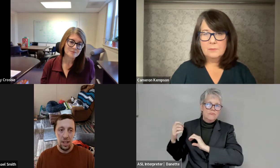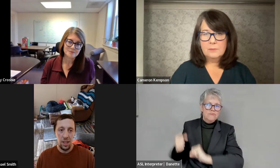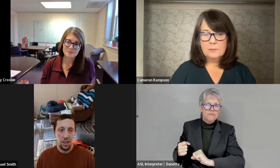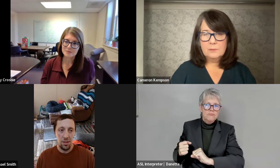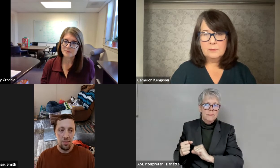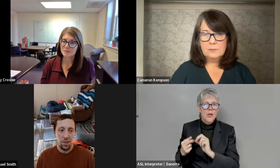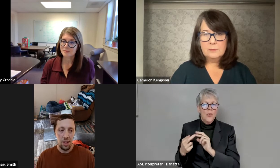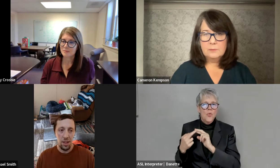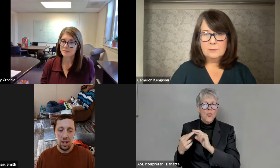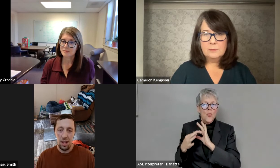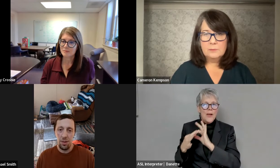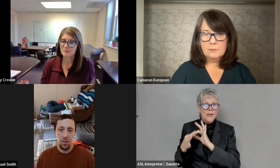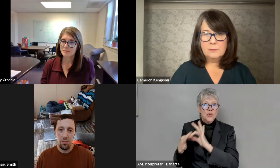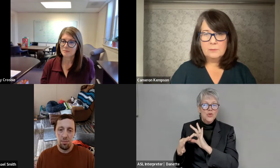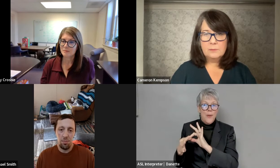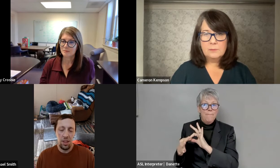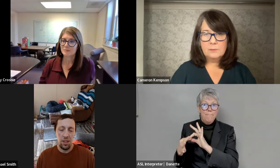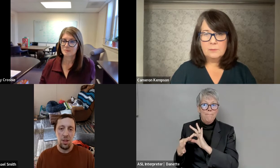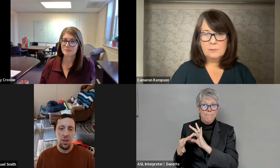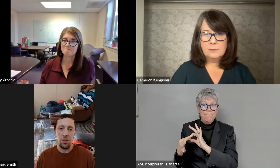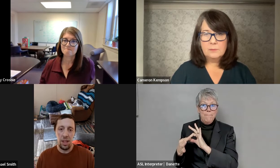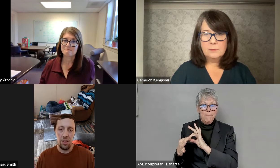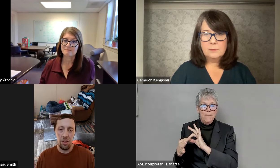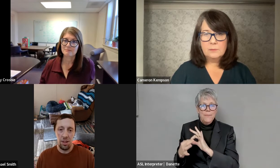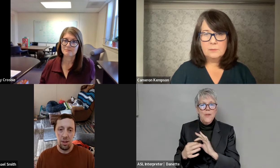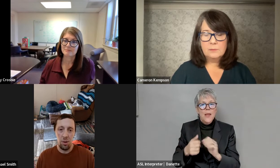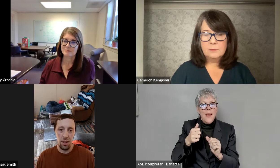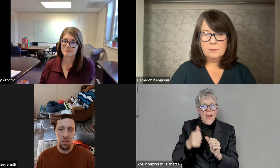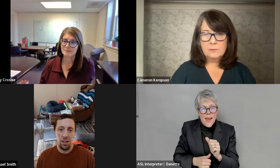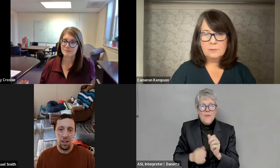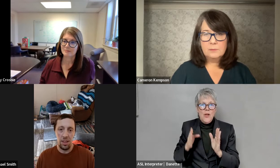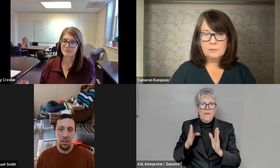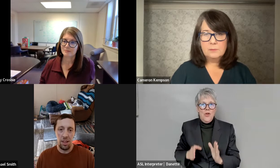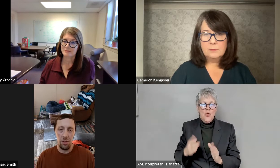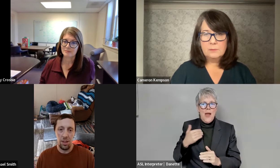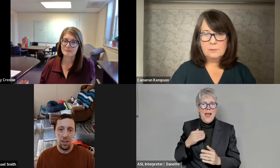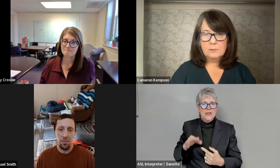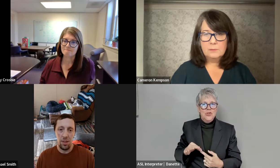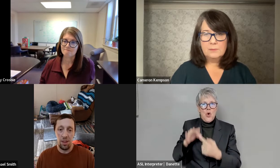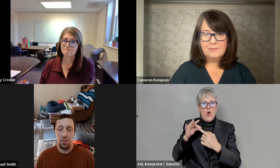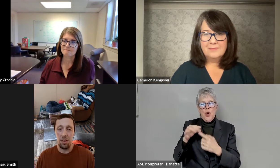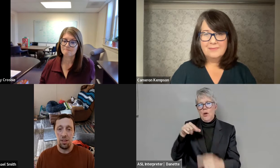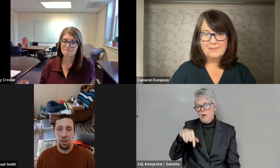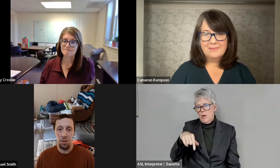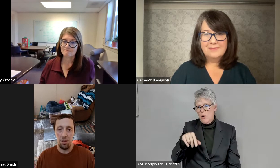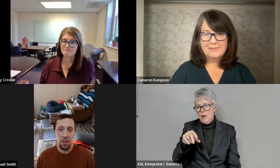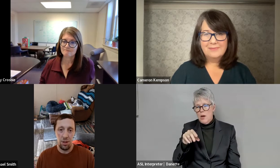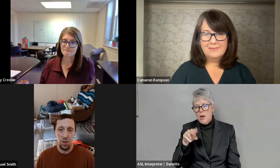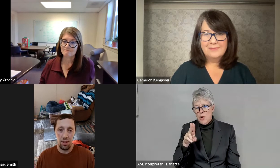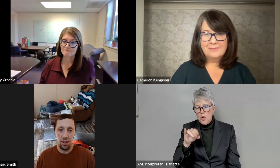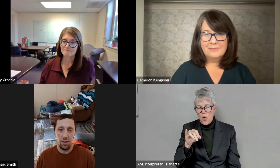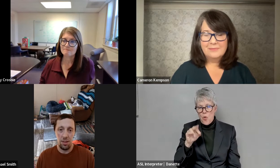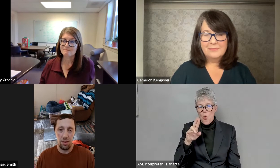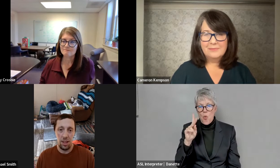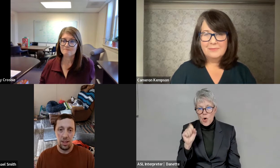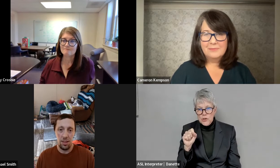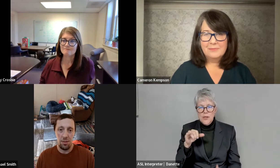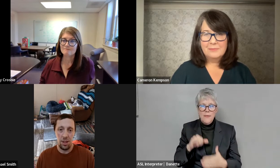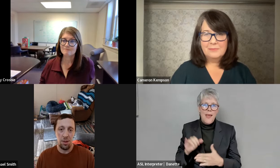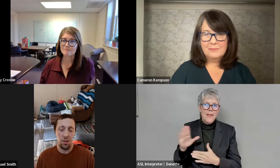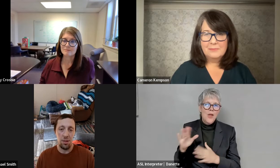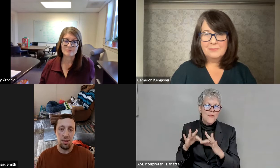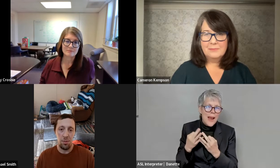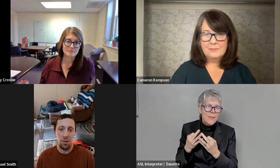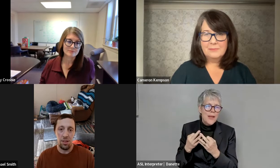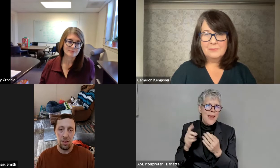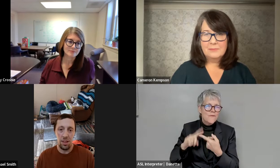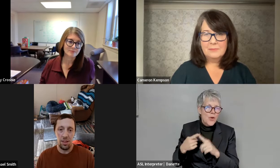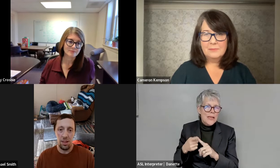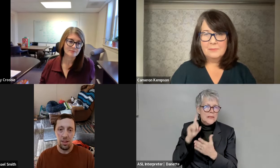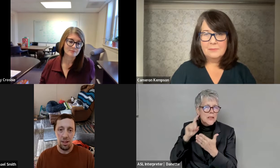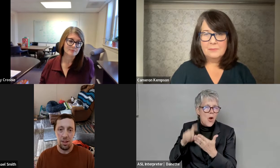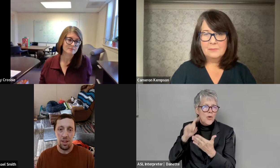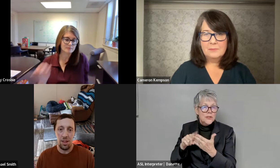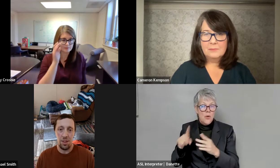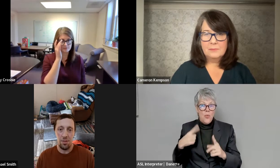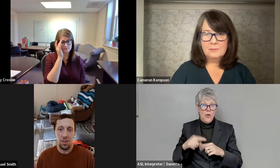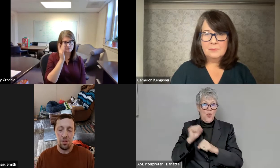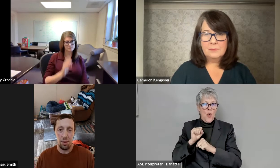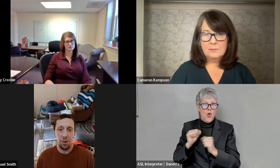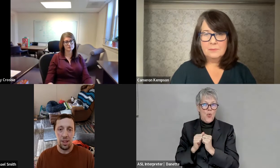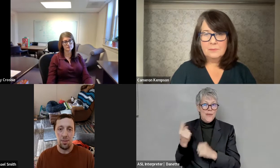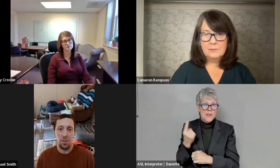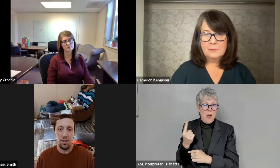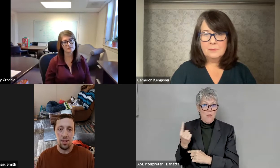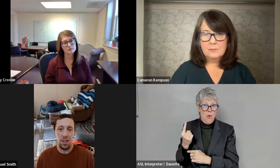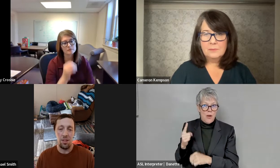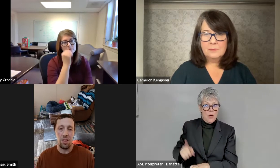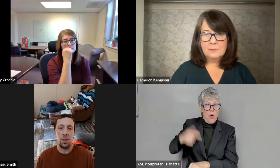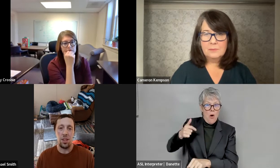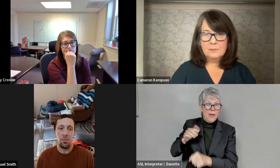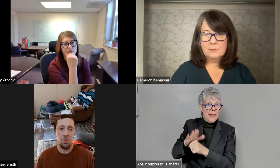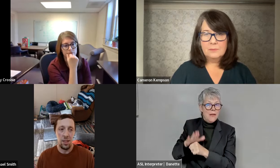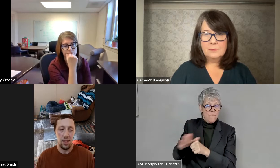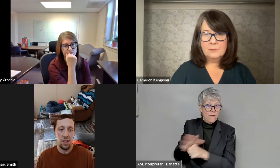Michael Smith: ah! You know every individual has certain clerks and things that only their families and close friends usually notice, and when you work with someone long enough and full time. You you easily become